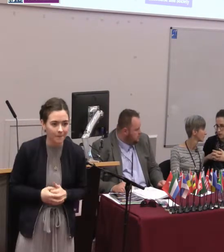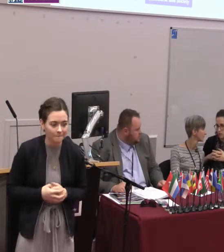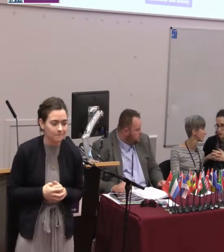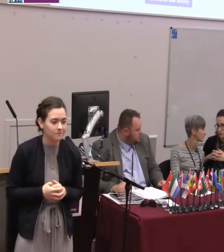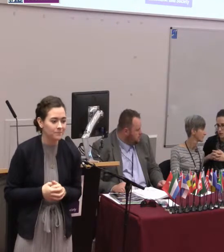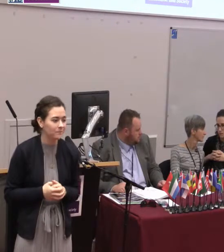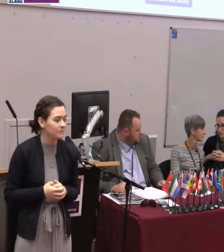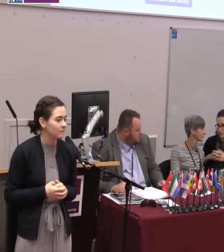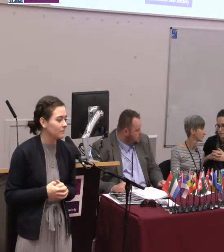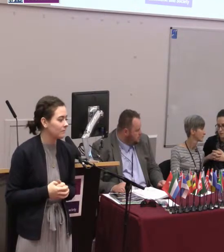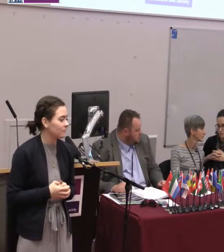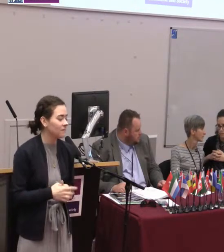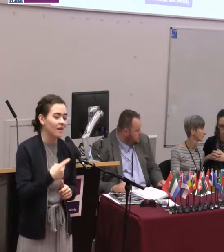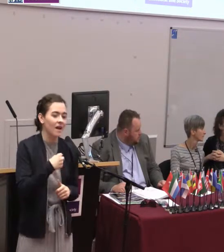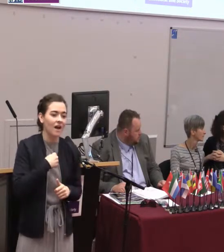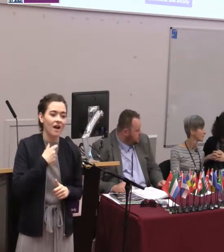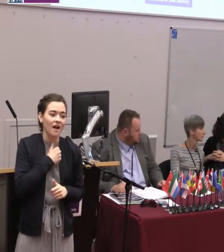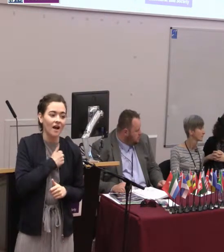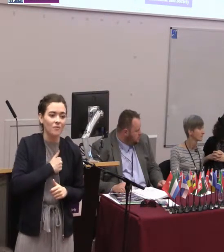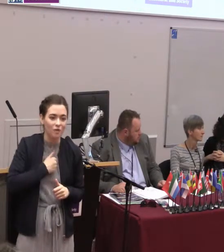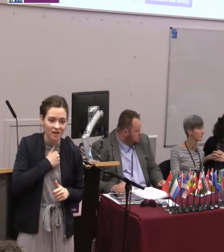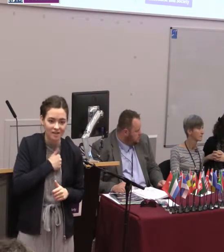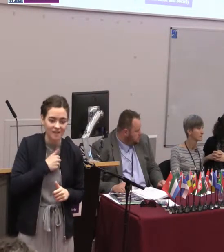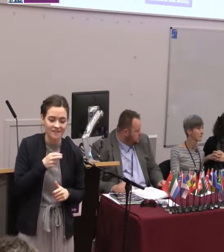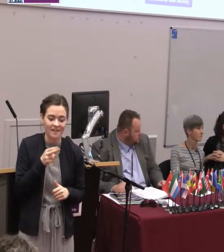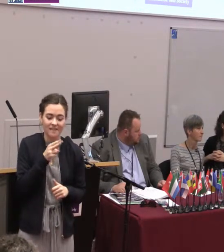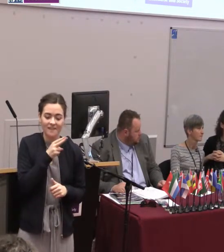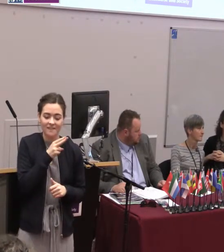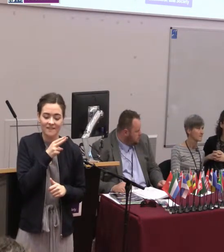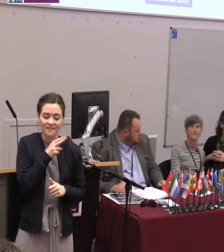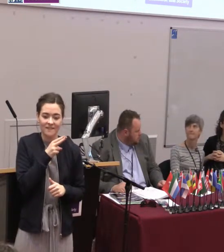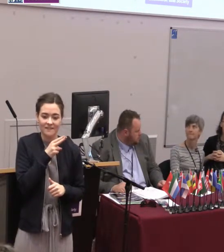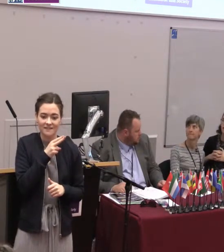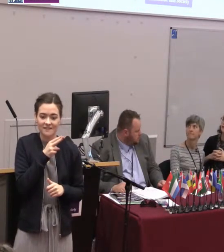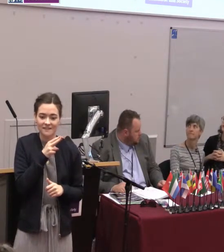I apologise that this is not in plain language.